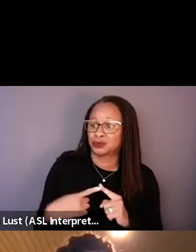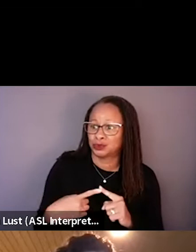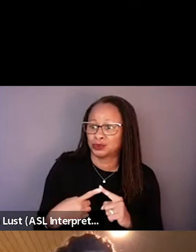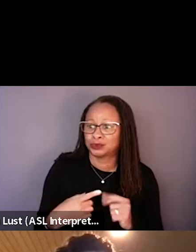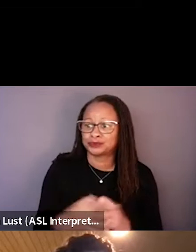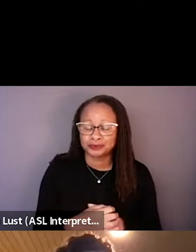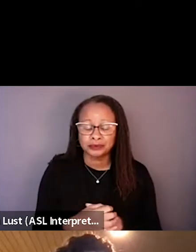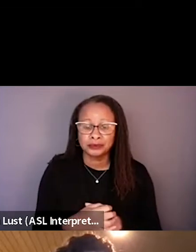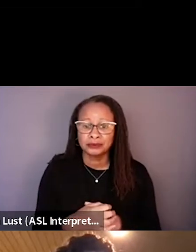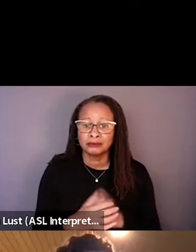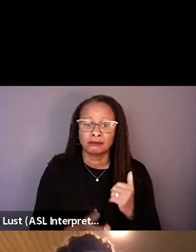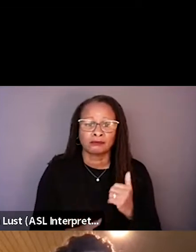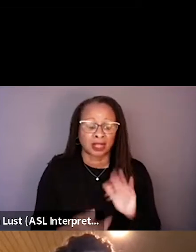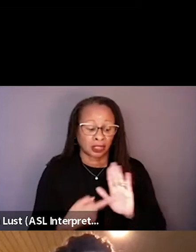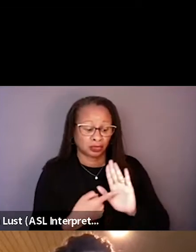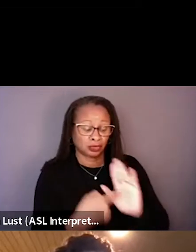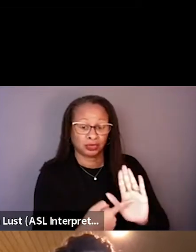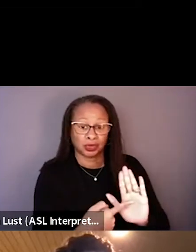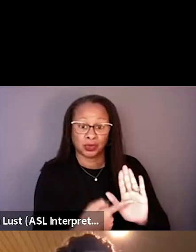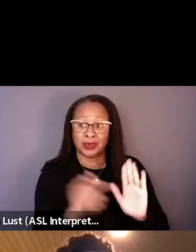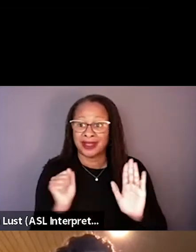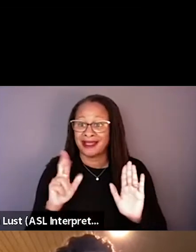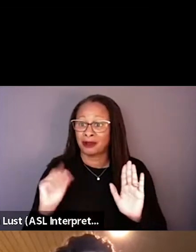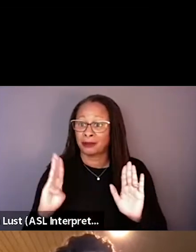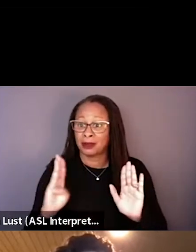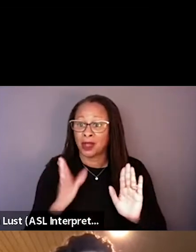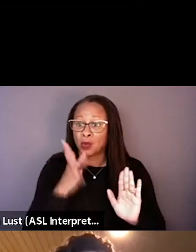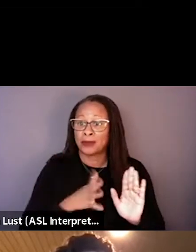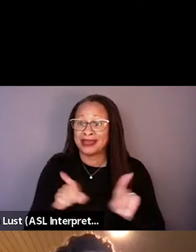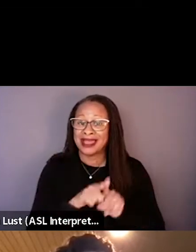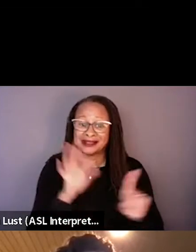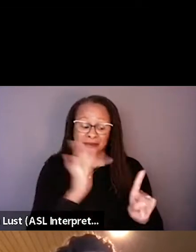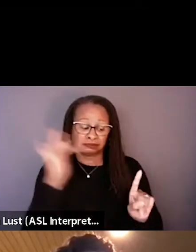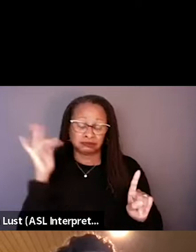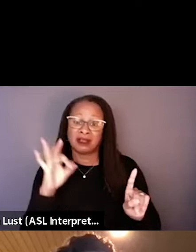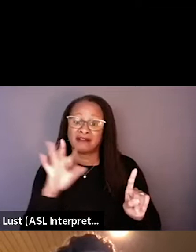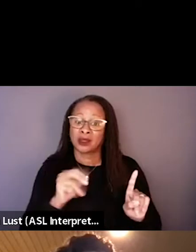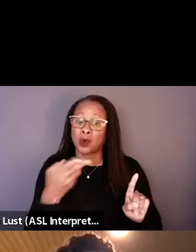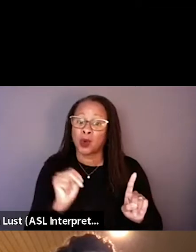feature Arab women as the stars of their own story. And so that was really the starting point for this film.